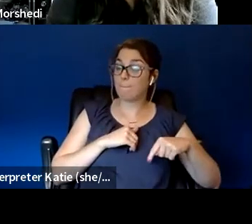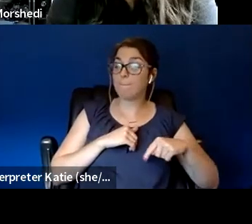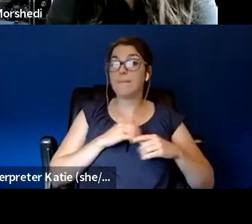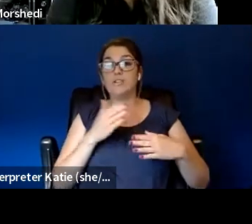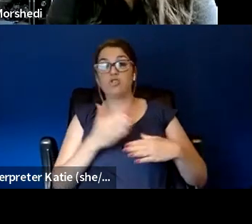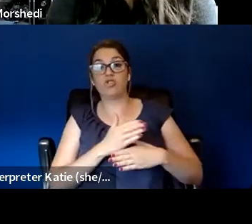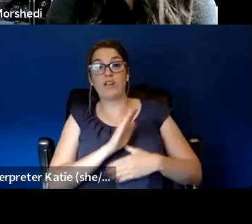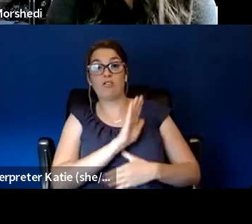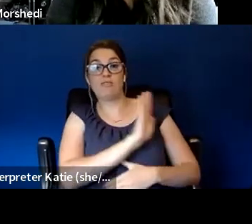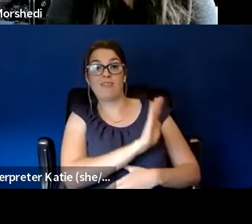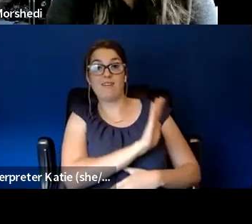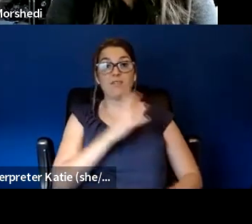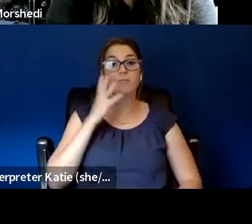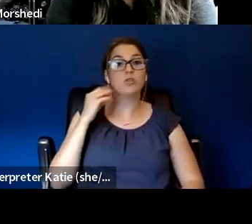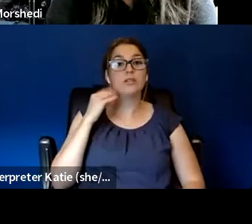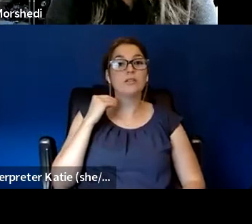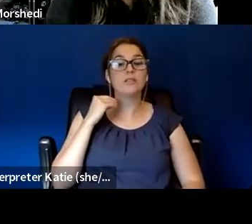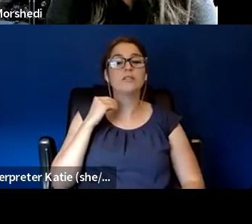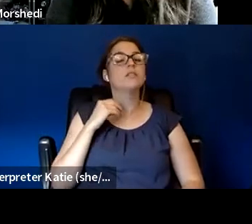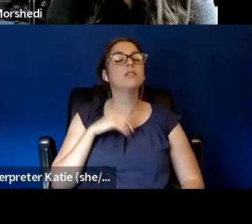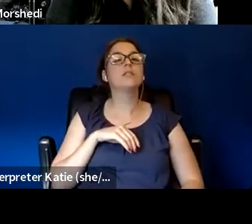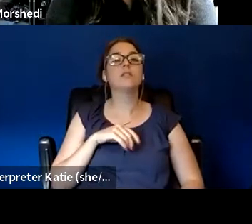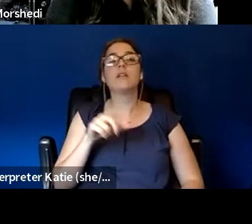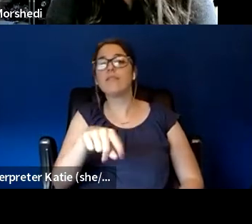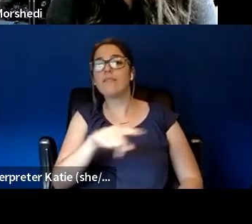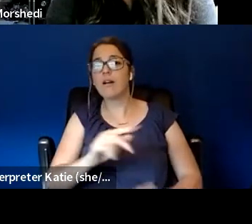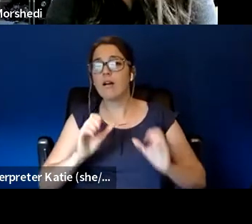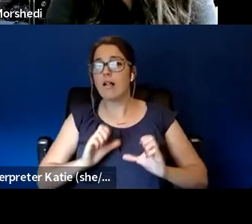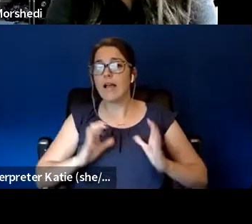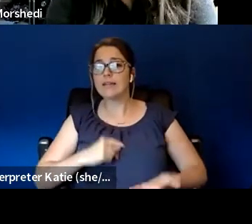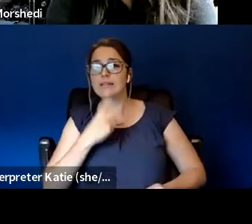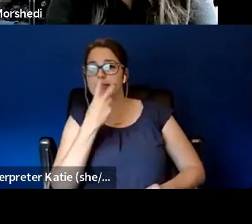so that they can see that it's okay to take meds or